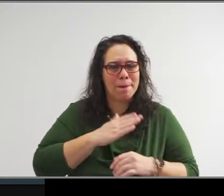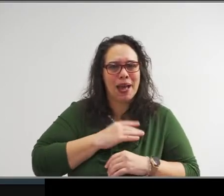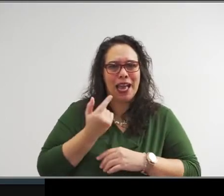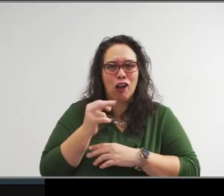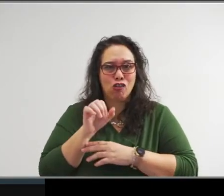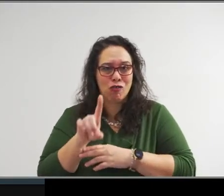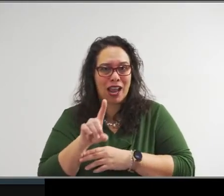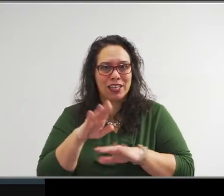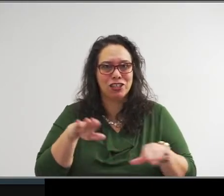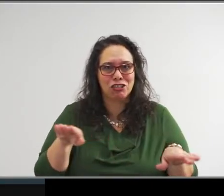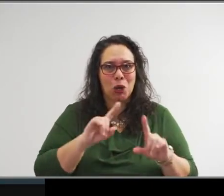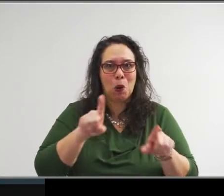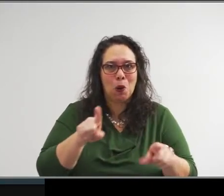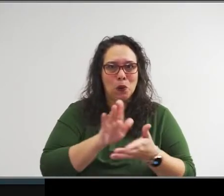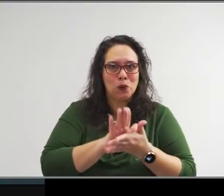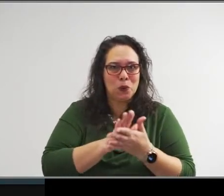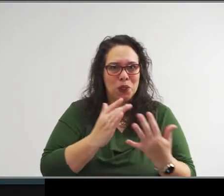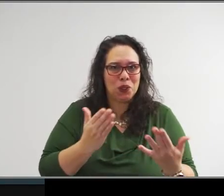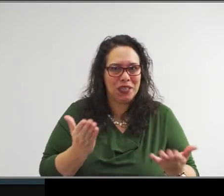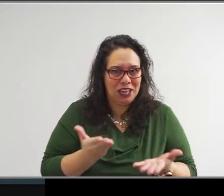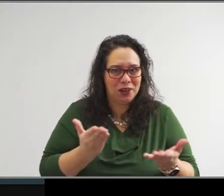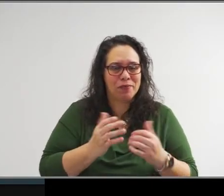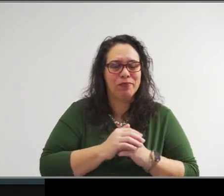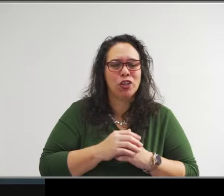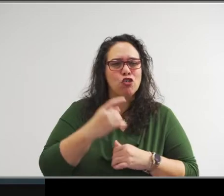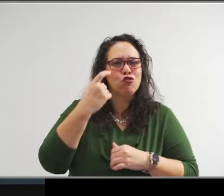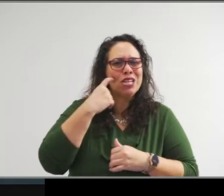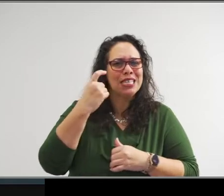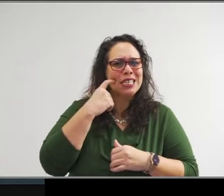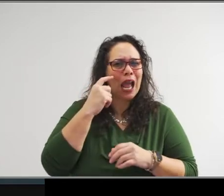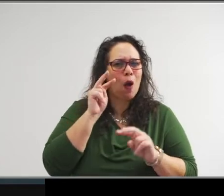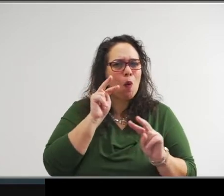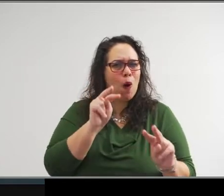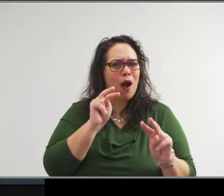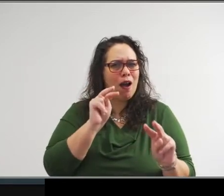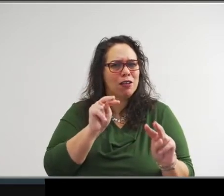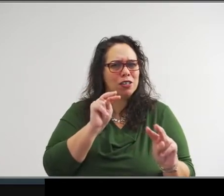recently been watching what's going on in this crisis